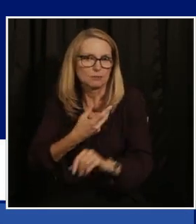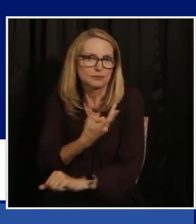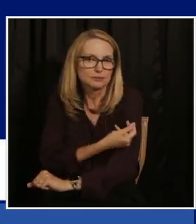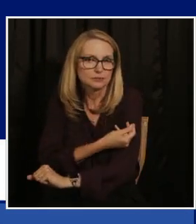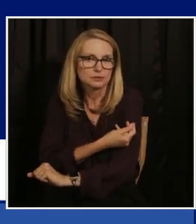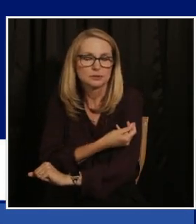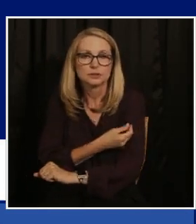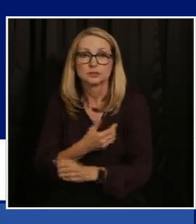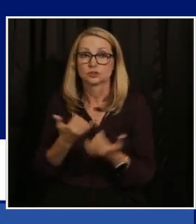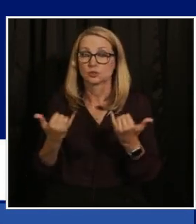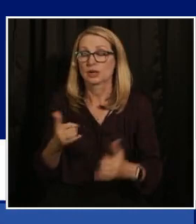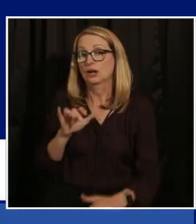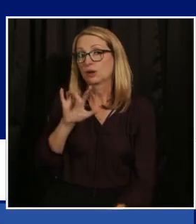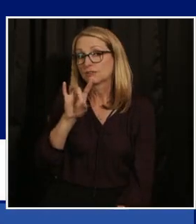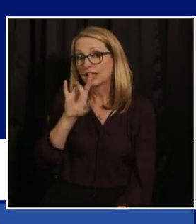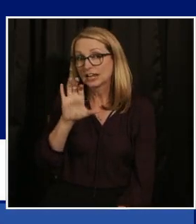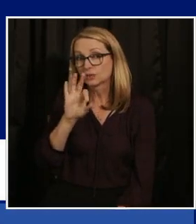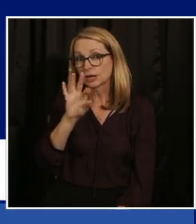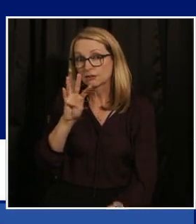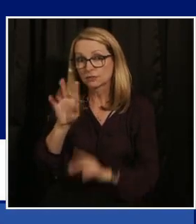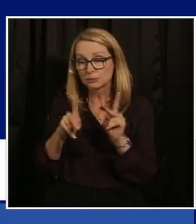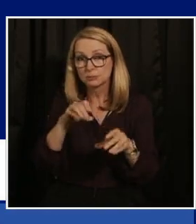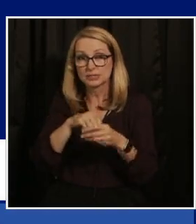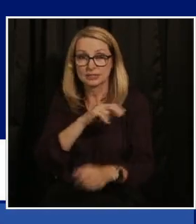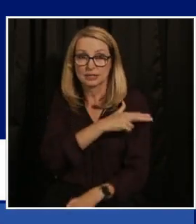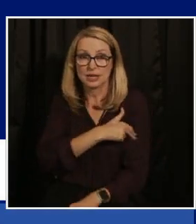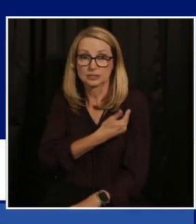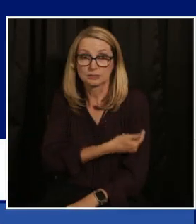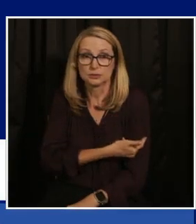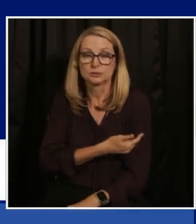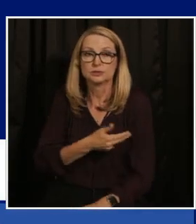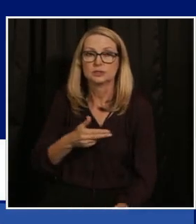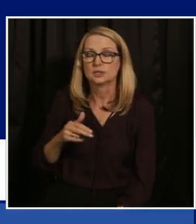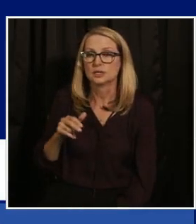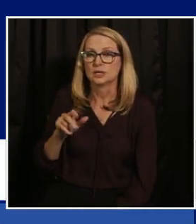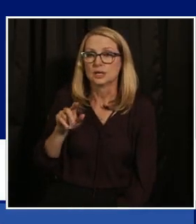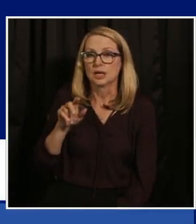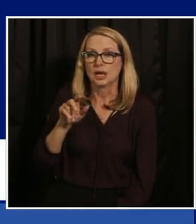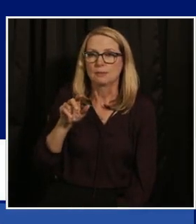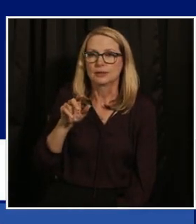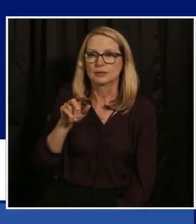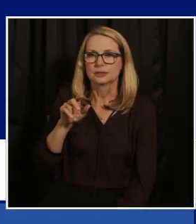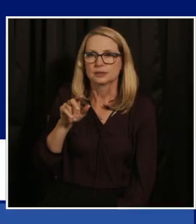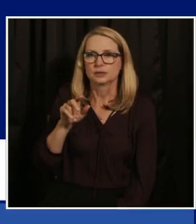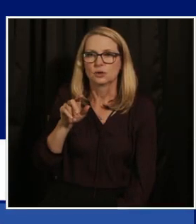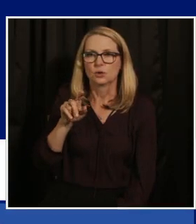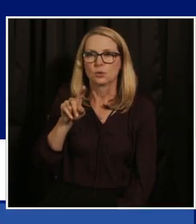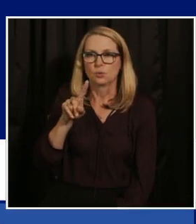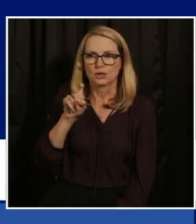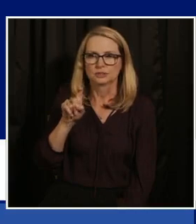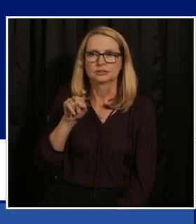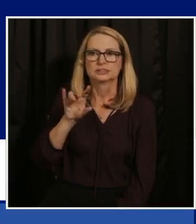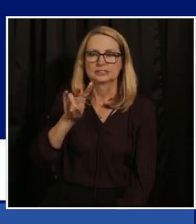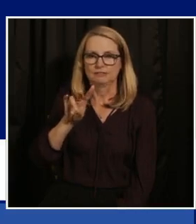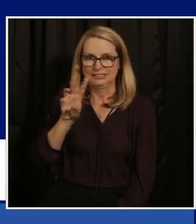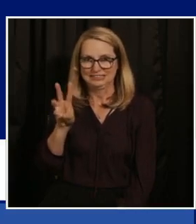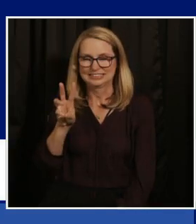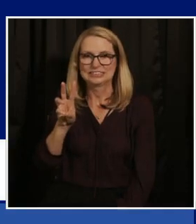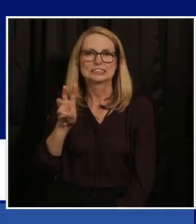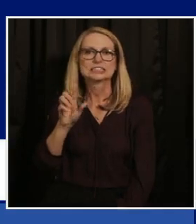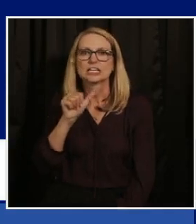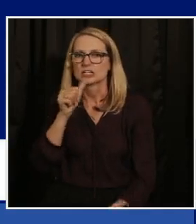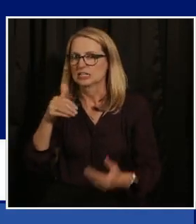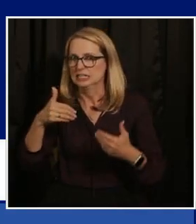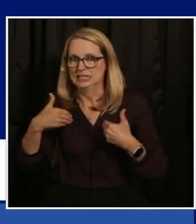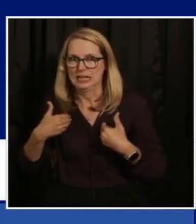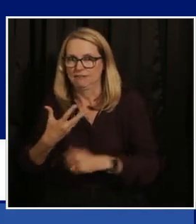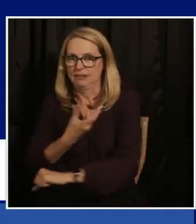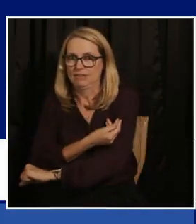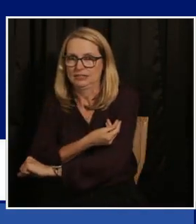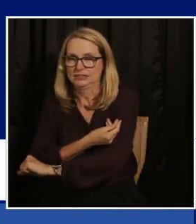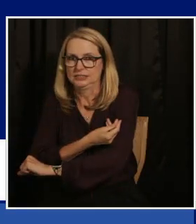with cobit 726 are unvaccinated nobody's hospitalized from the vaccine and 168 people